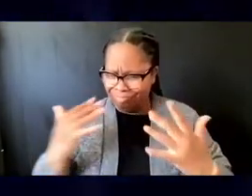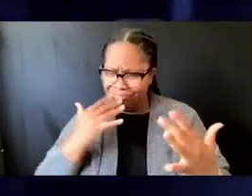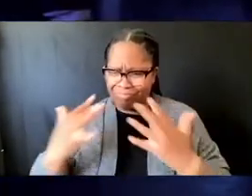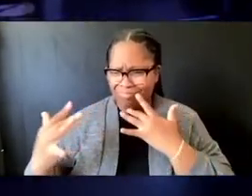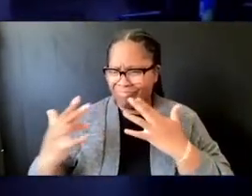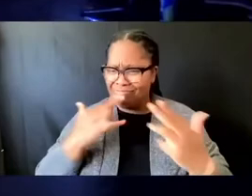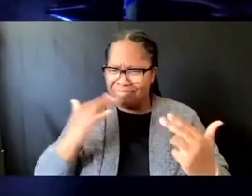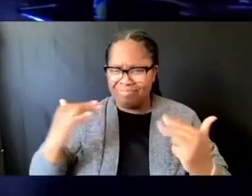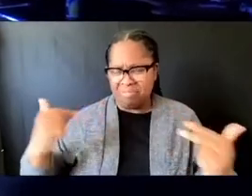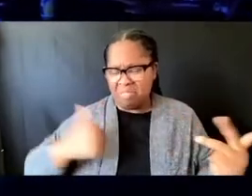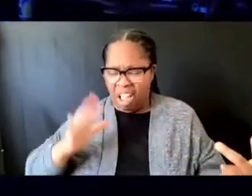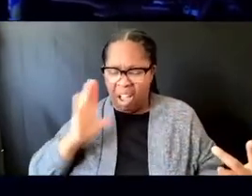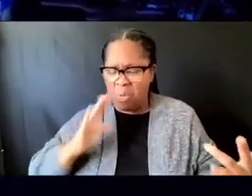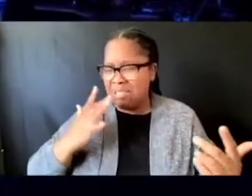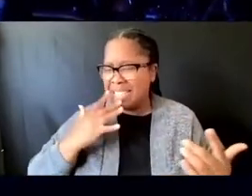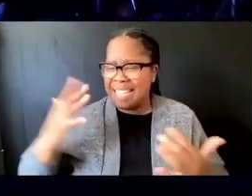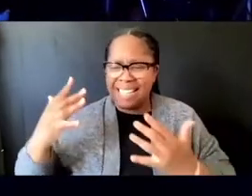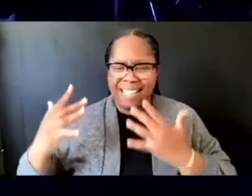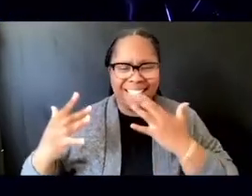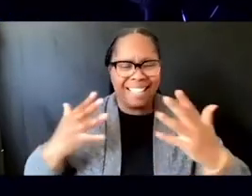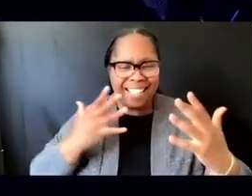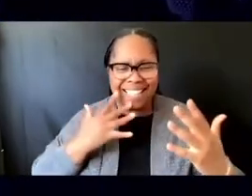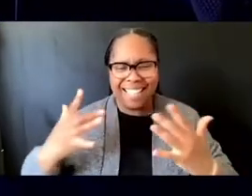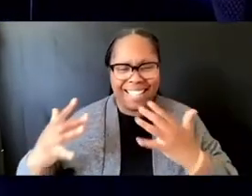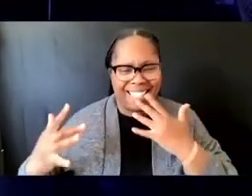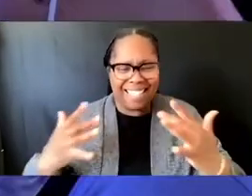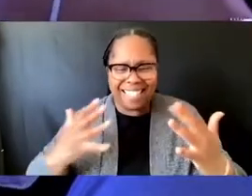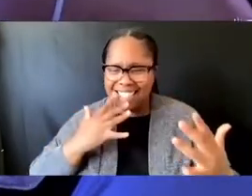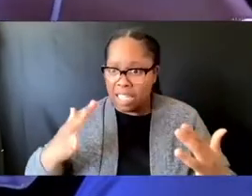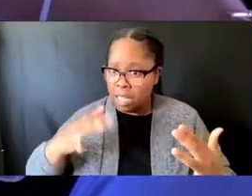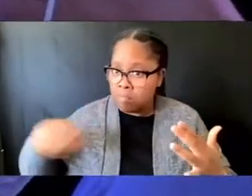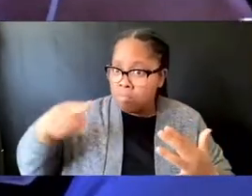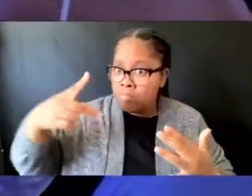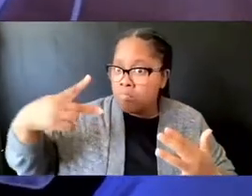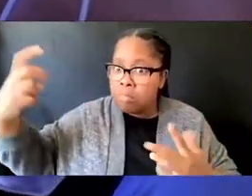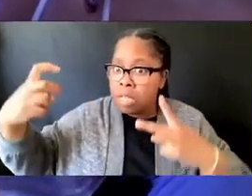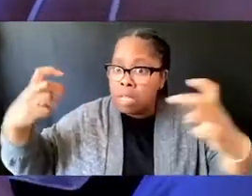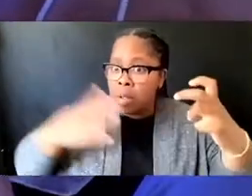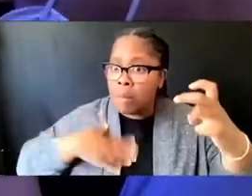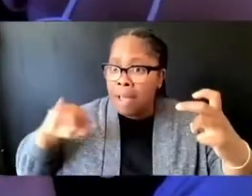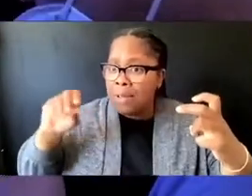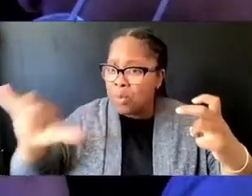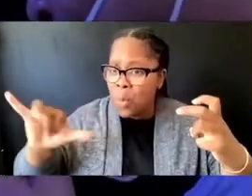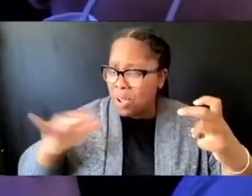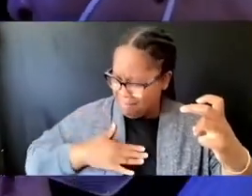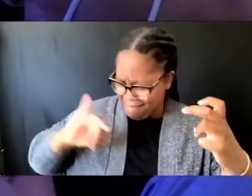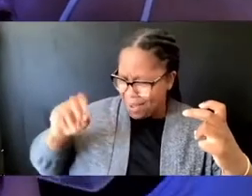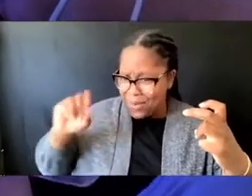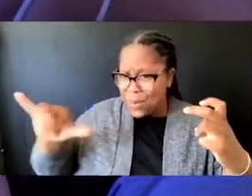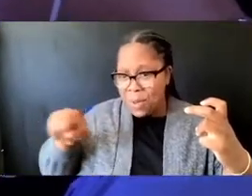I will sing, sing, sing, sing, sing Nobody's taking my joy, my joy, my joy